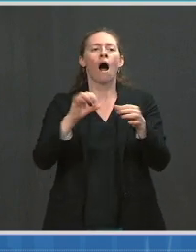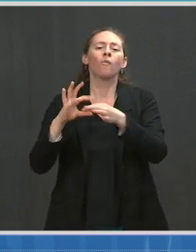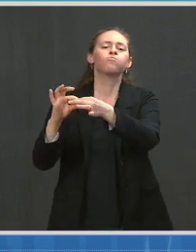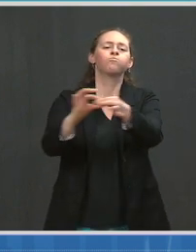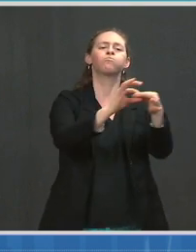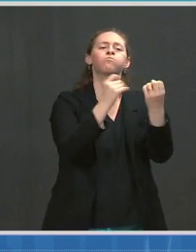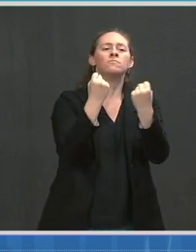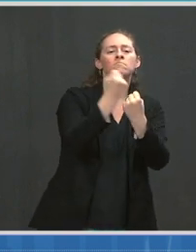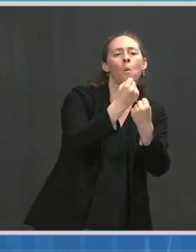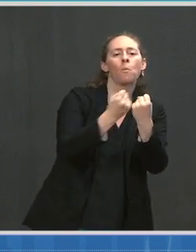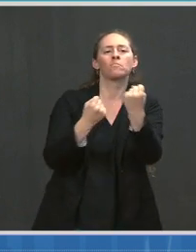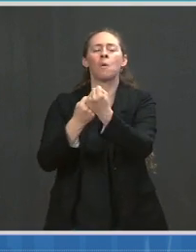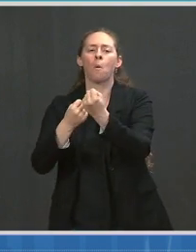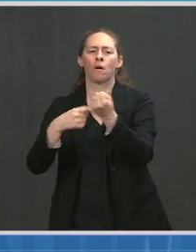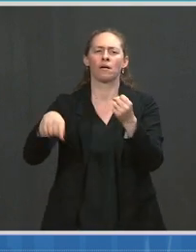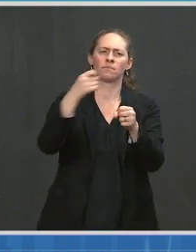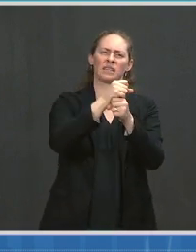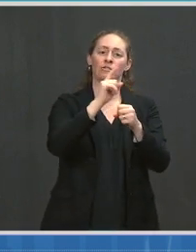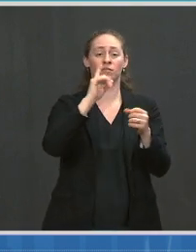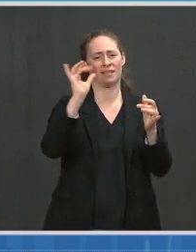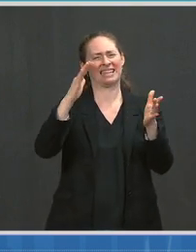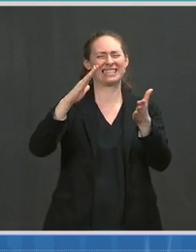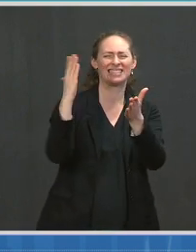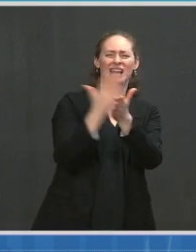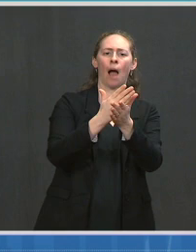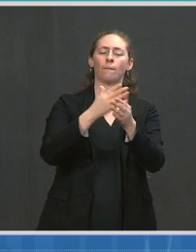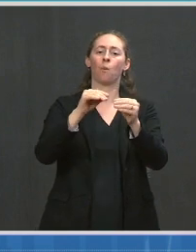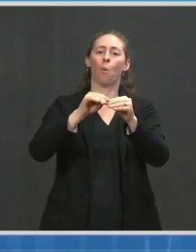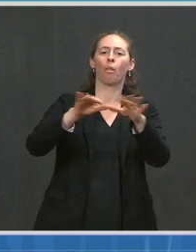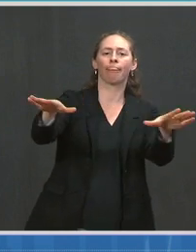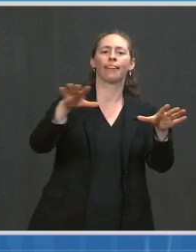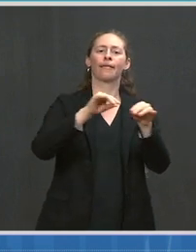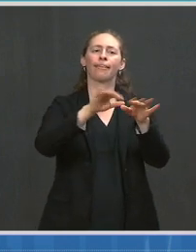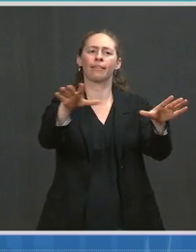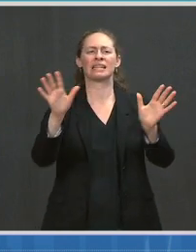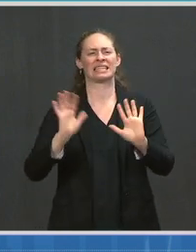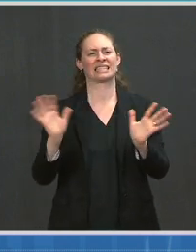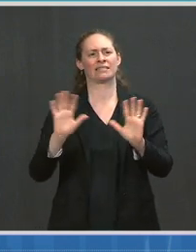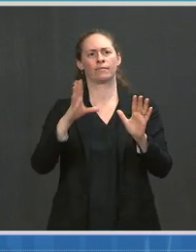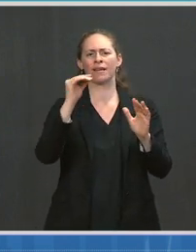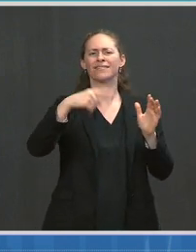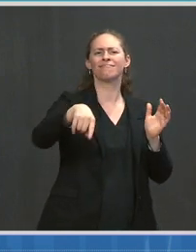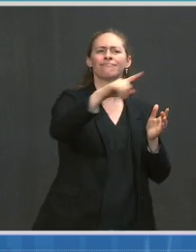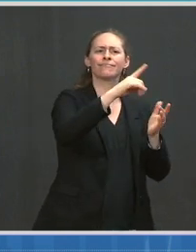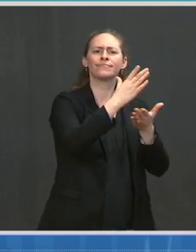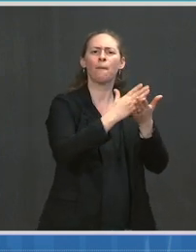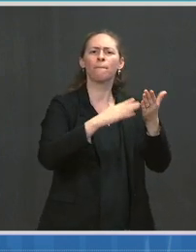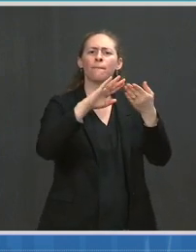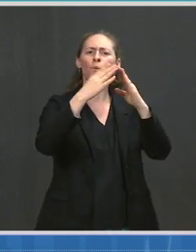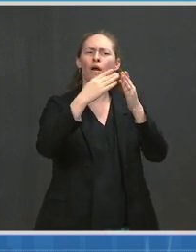and to begin to address the long-standing inequities that prevent some communities from achieving optimal health.